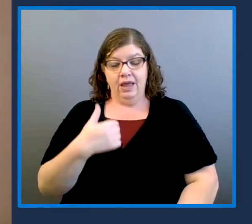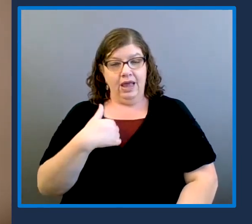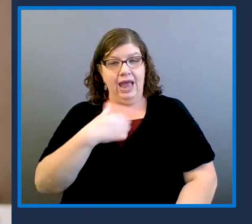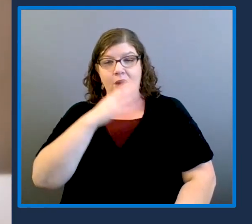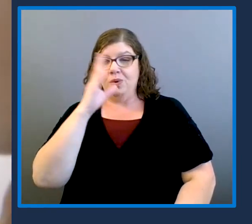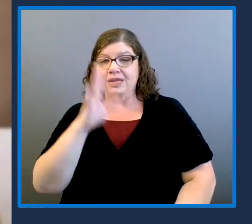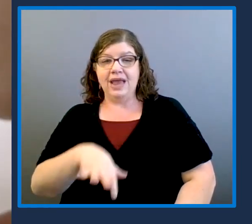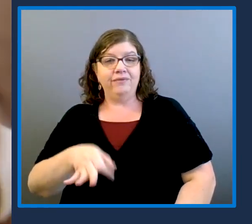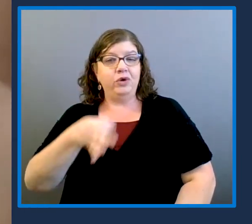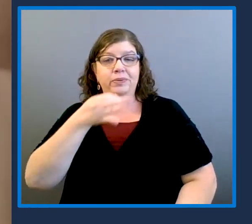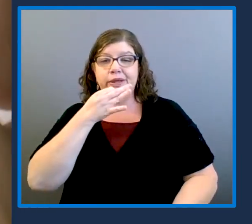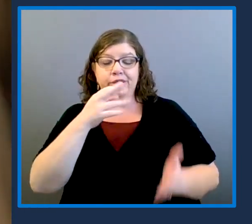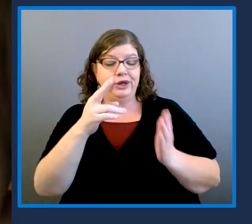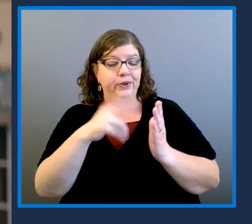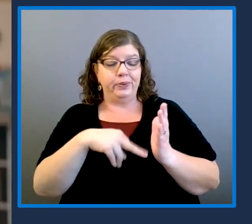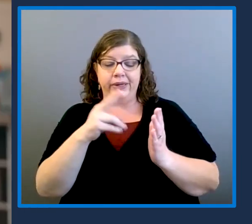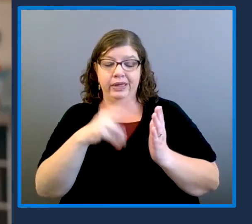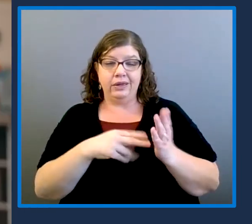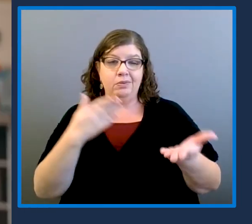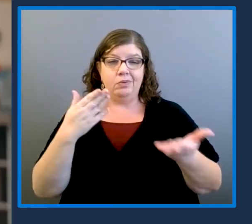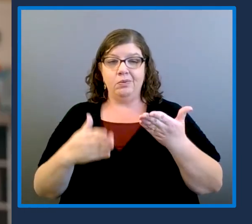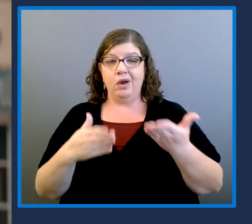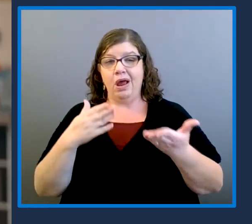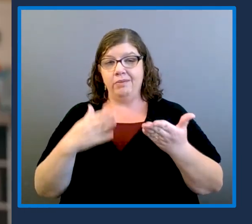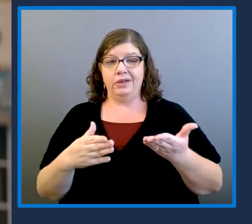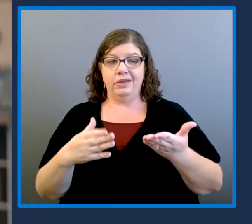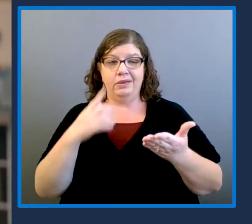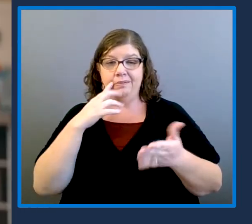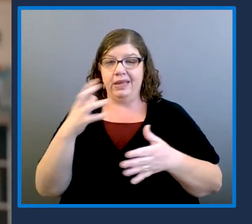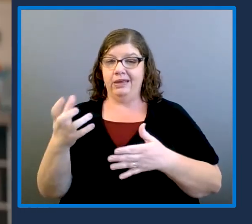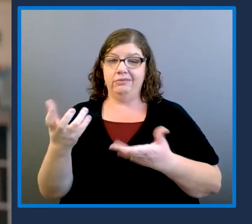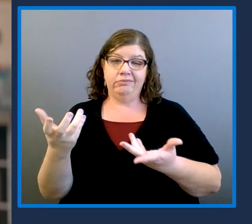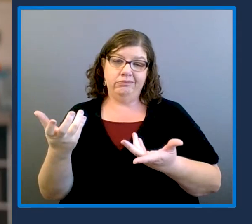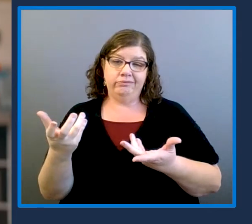i will never be good at reading i will probably be yelled back again